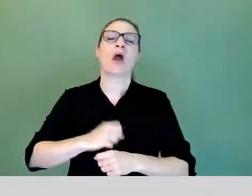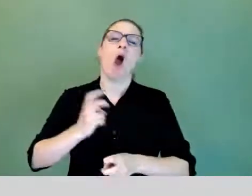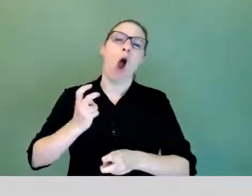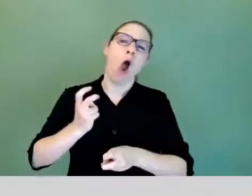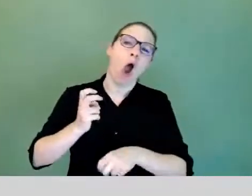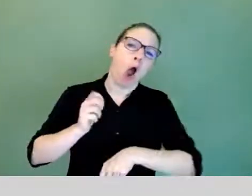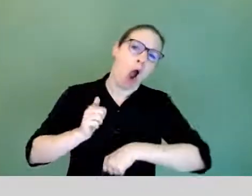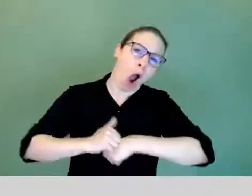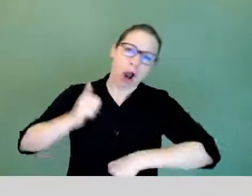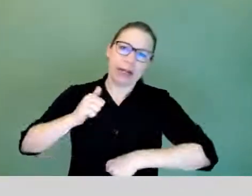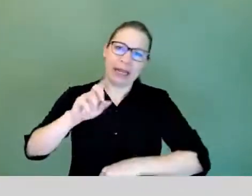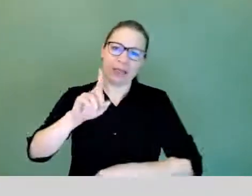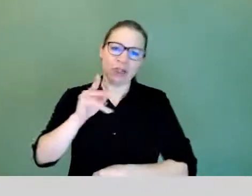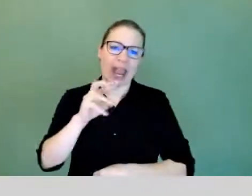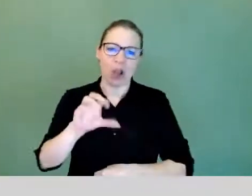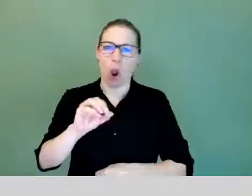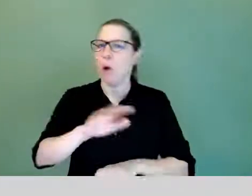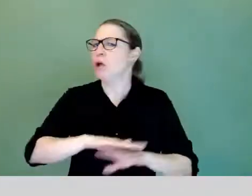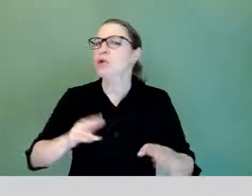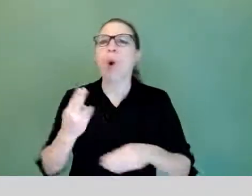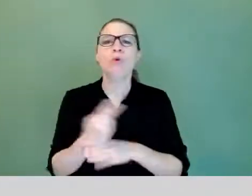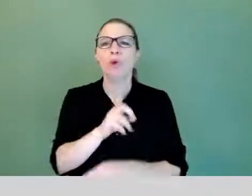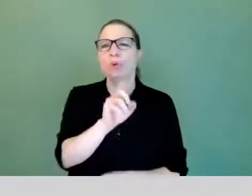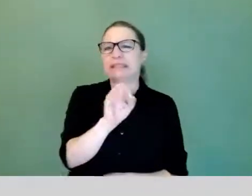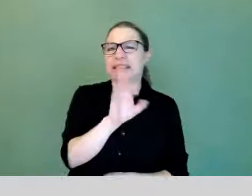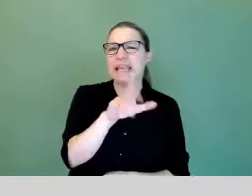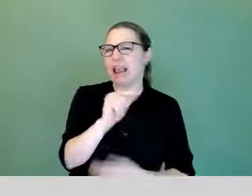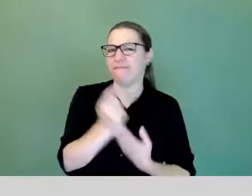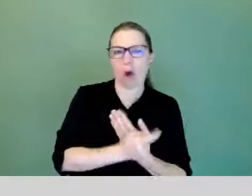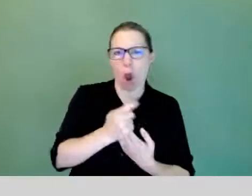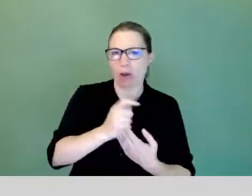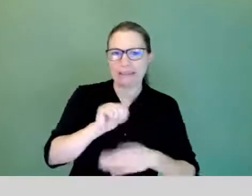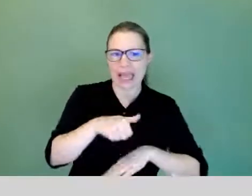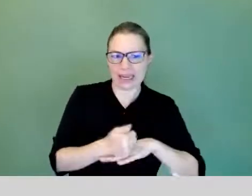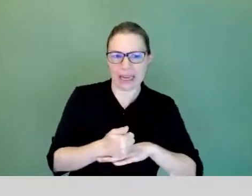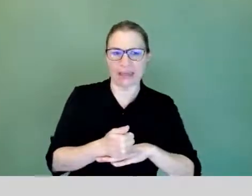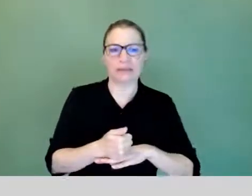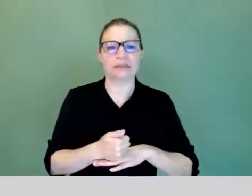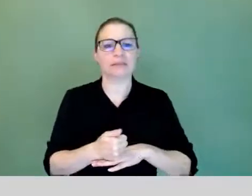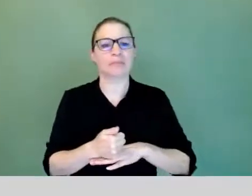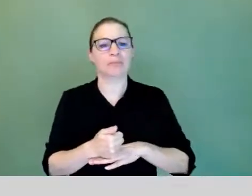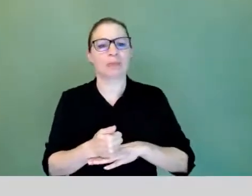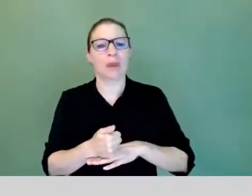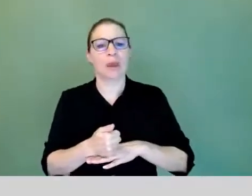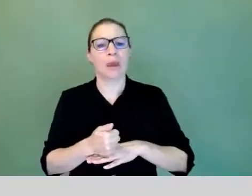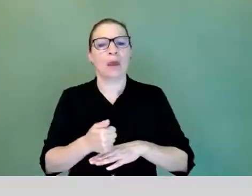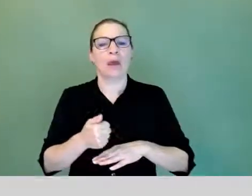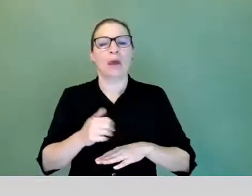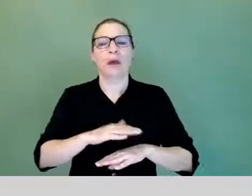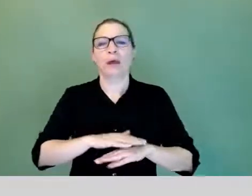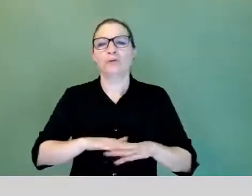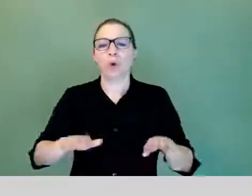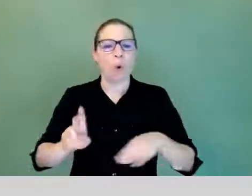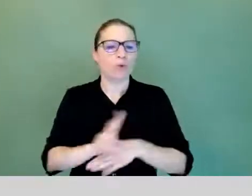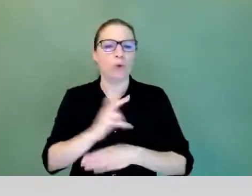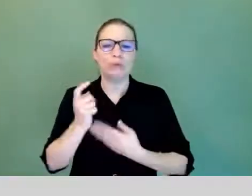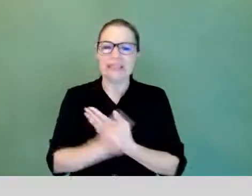That is don't use default settings. Remove basic applications, or unwanted applications, default applications.